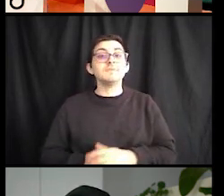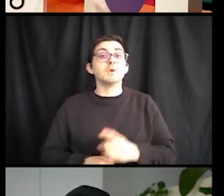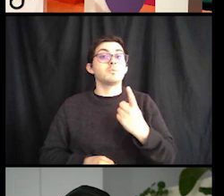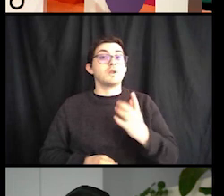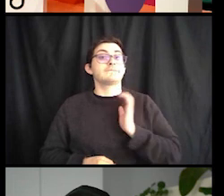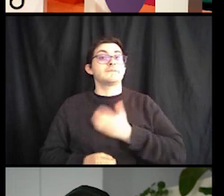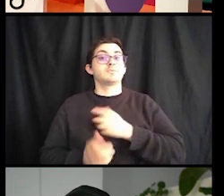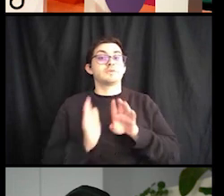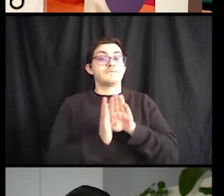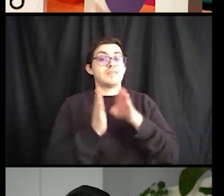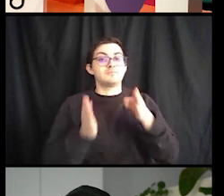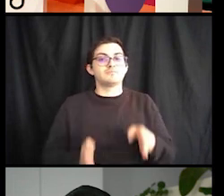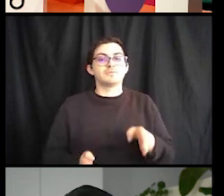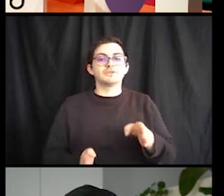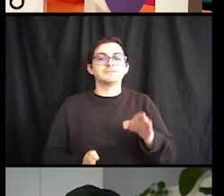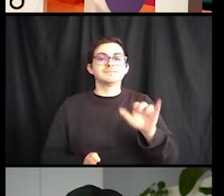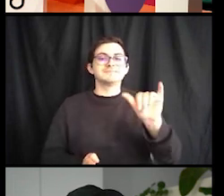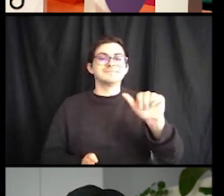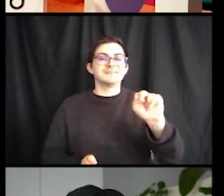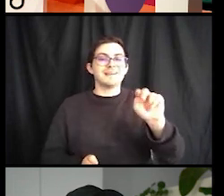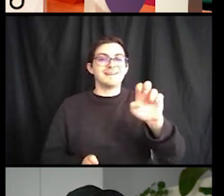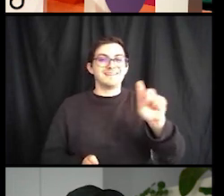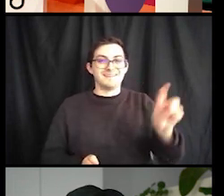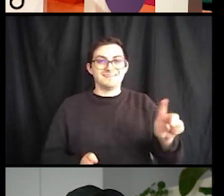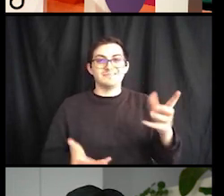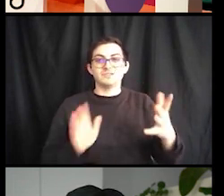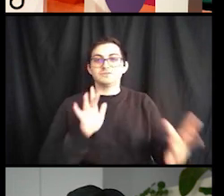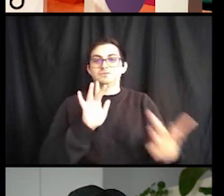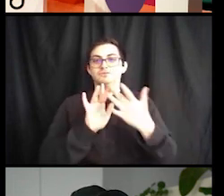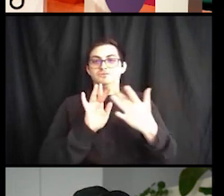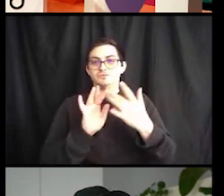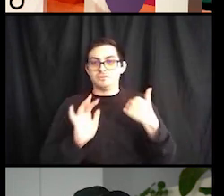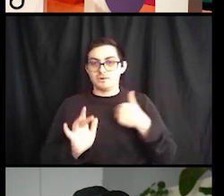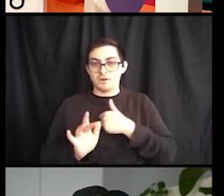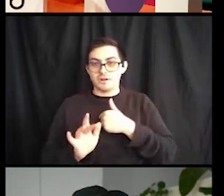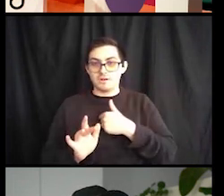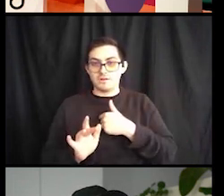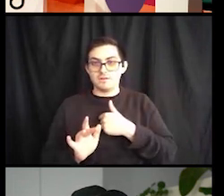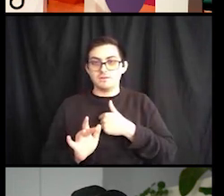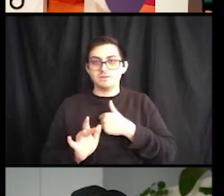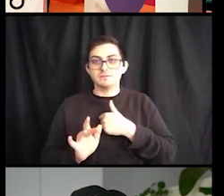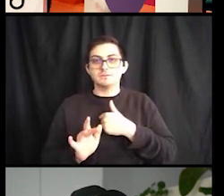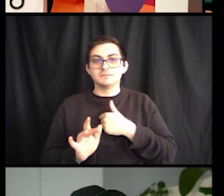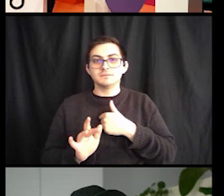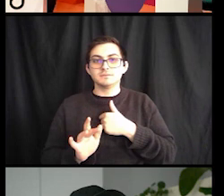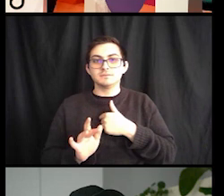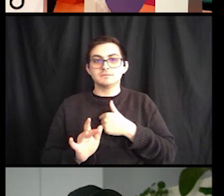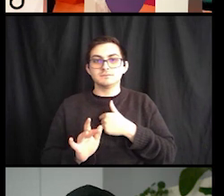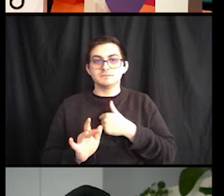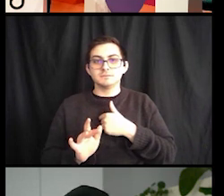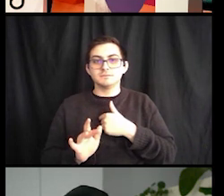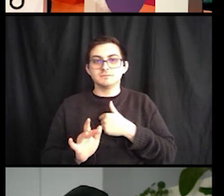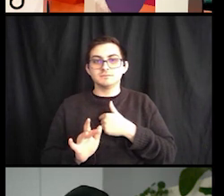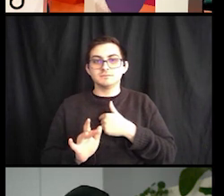Usually as a designer advocate, a recommendation is just to duplicate that page and then you can actually work within that duplicate. Yup, yup.